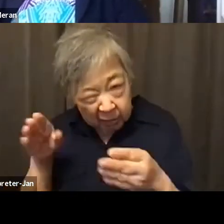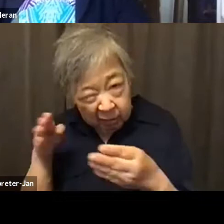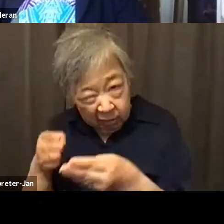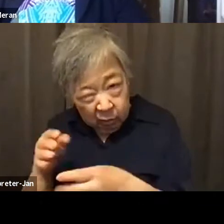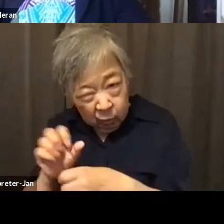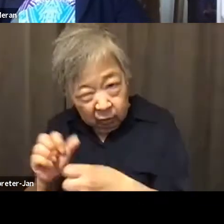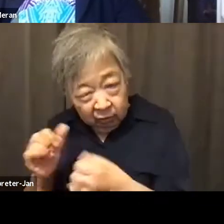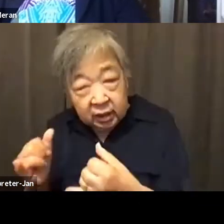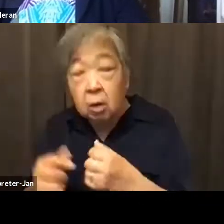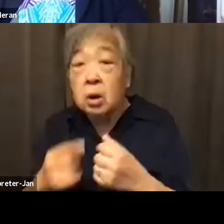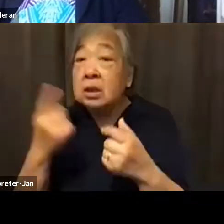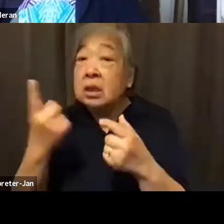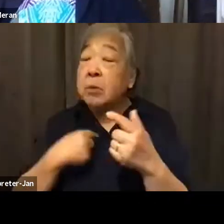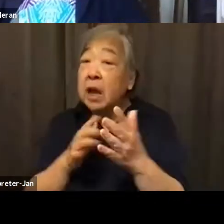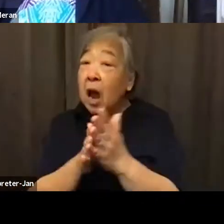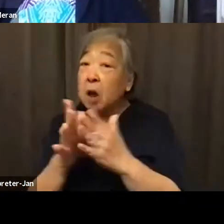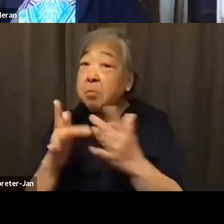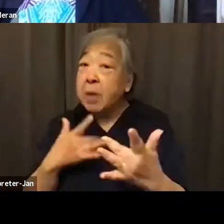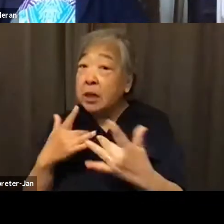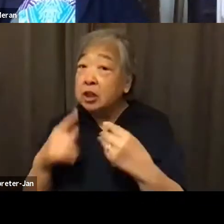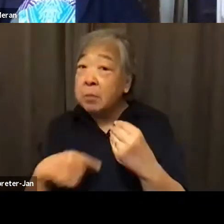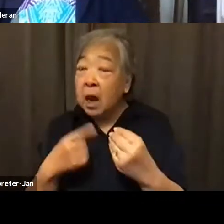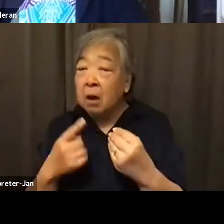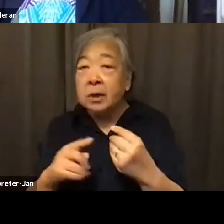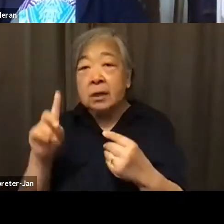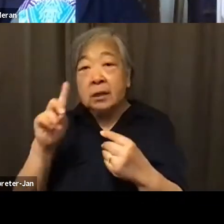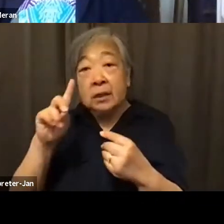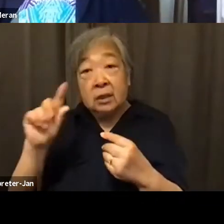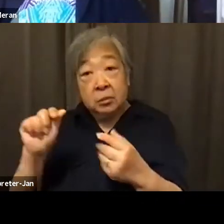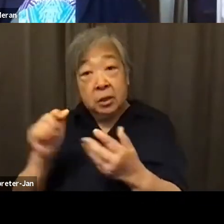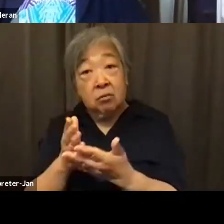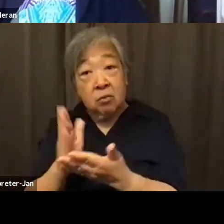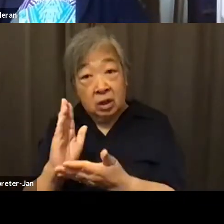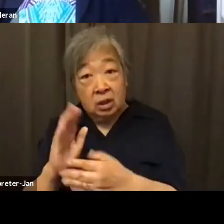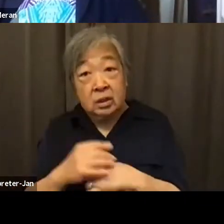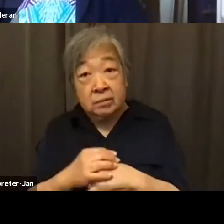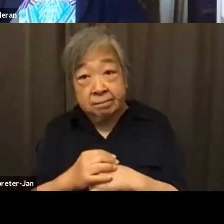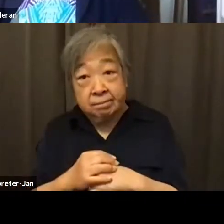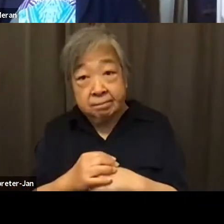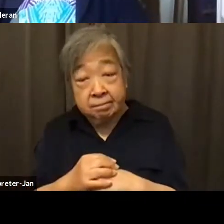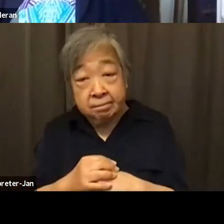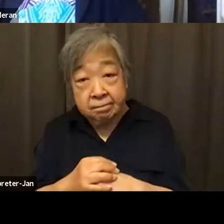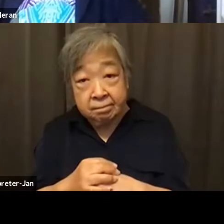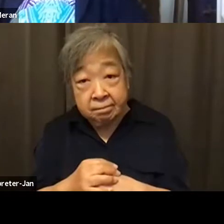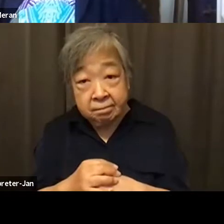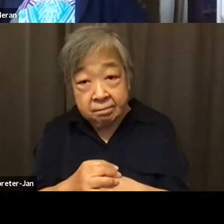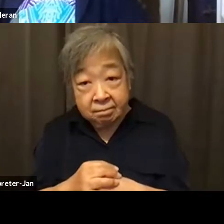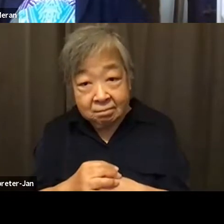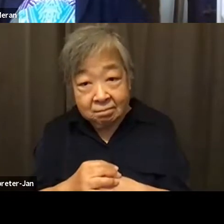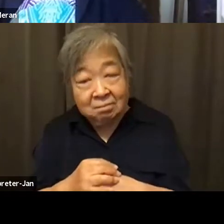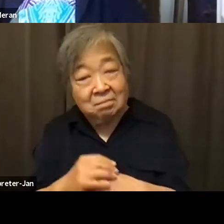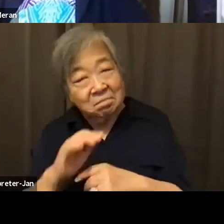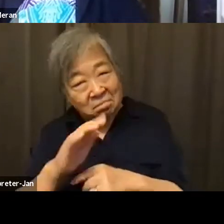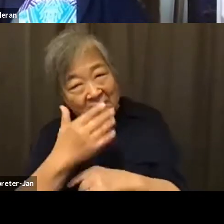Something I'm passionate about, I guess would be disability rights. Thank you.